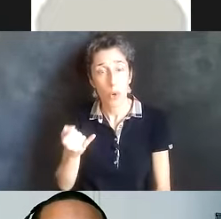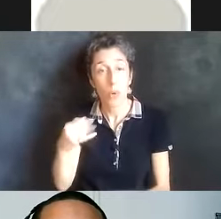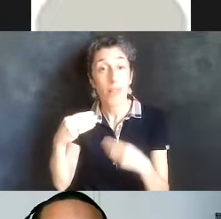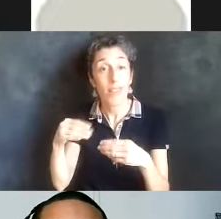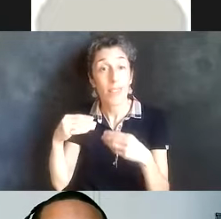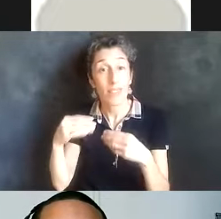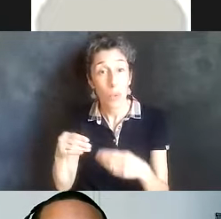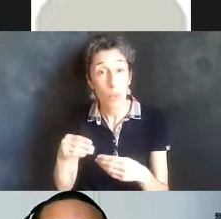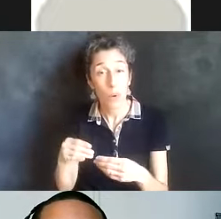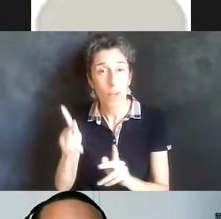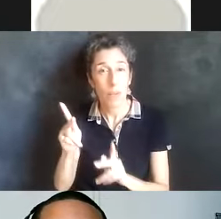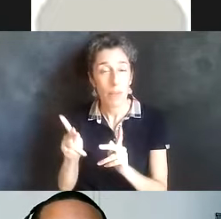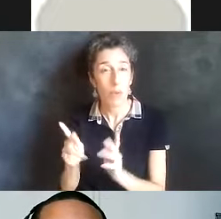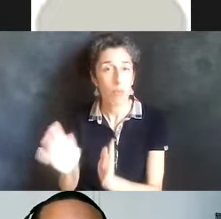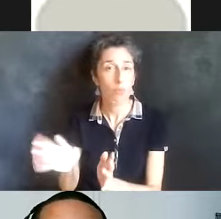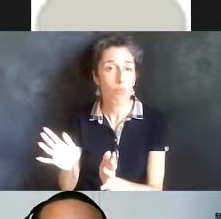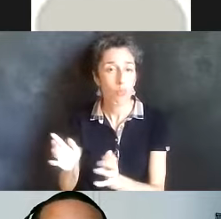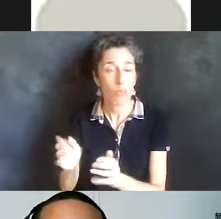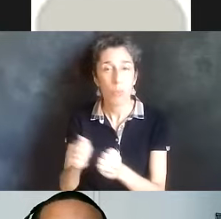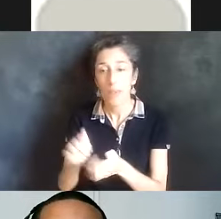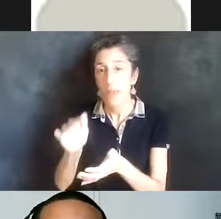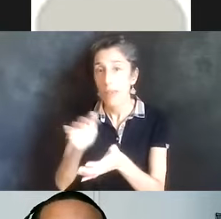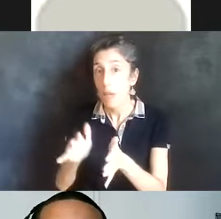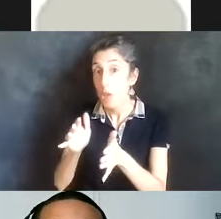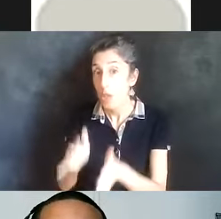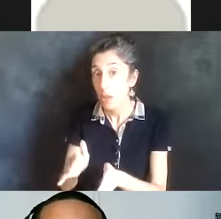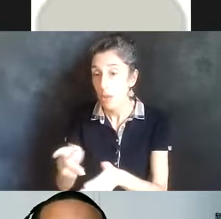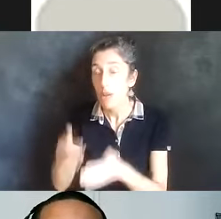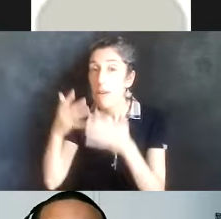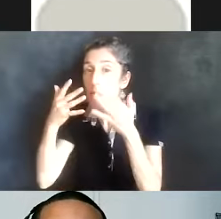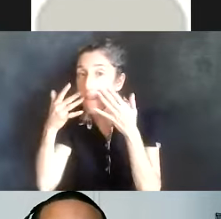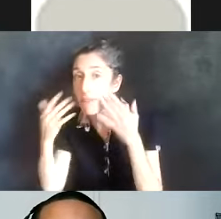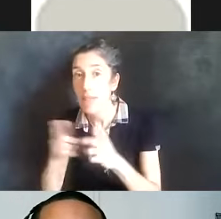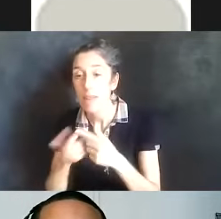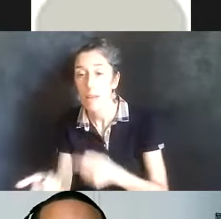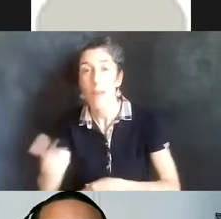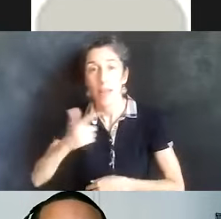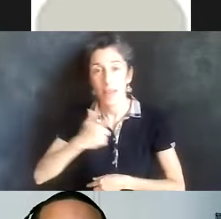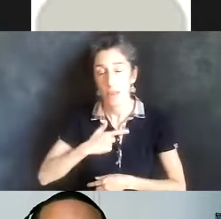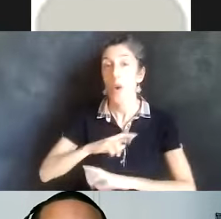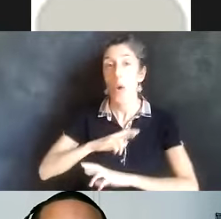enthusiastically and I said, "Hi, good evening," but he didn't respond to me and he even frowned